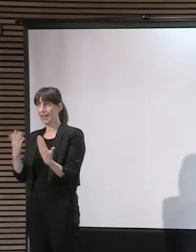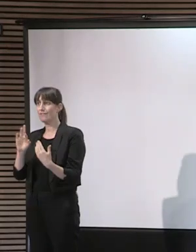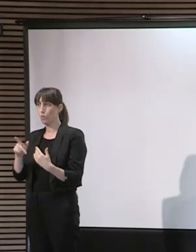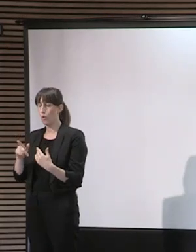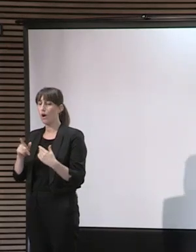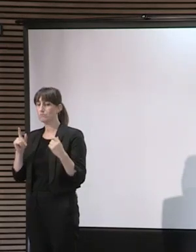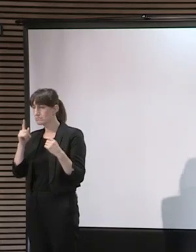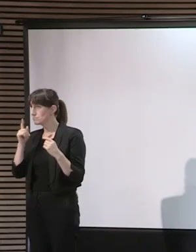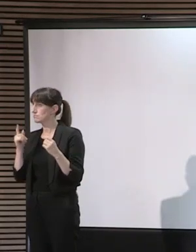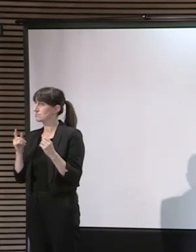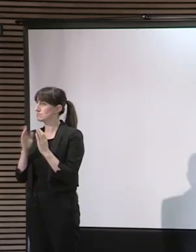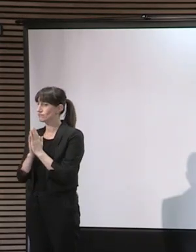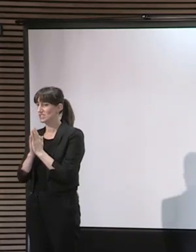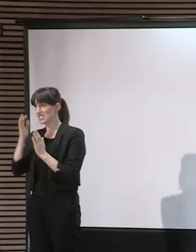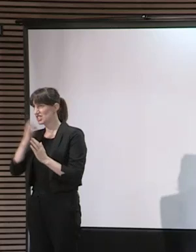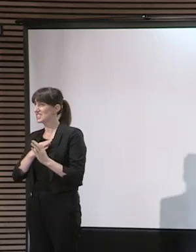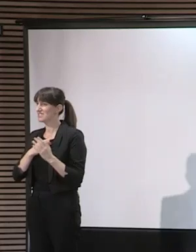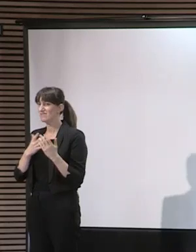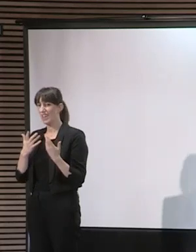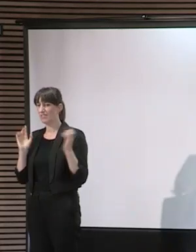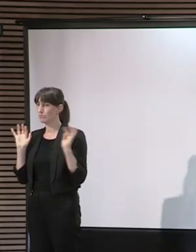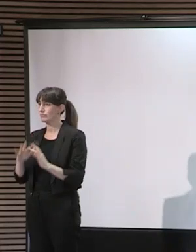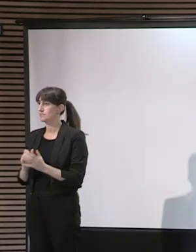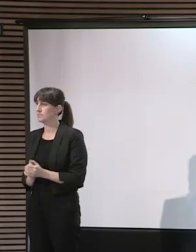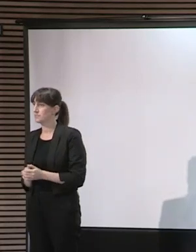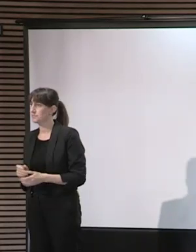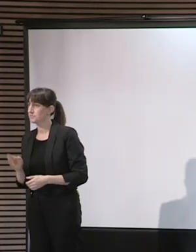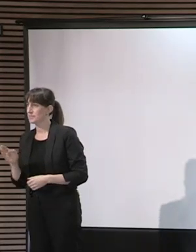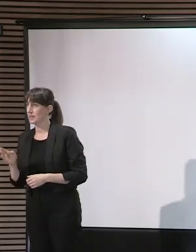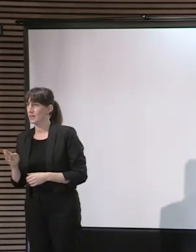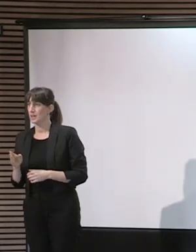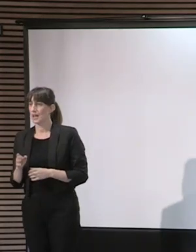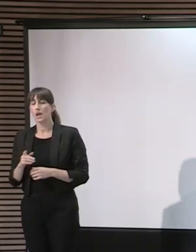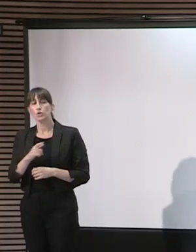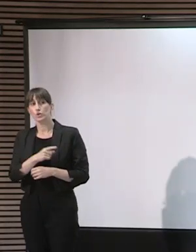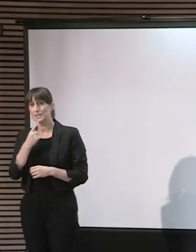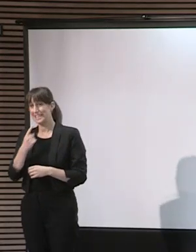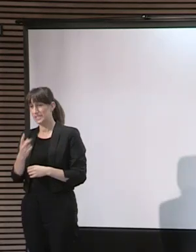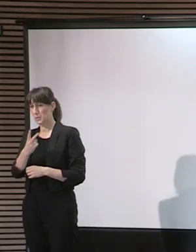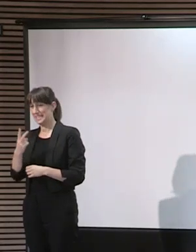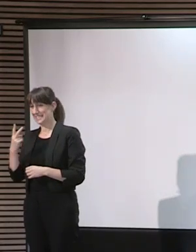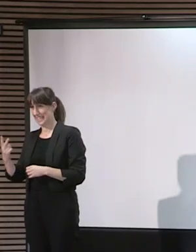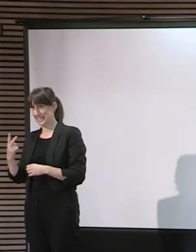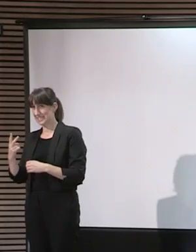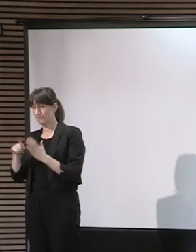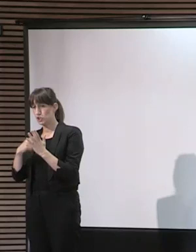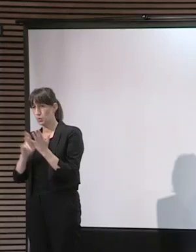begin their congregations on Fridays. That was in our thinking as well.